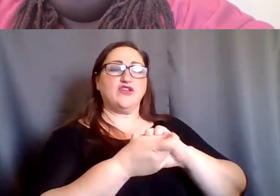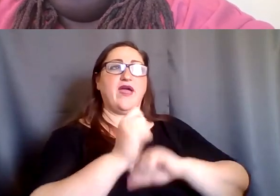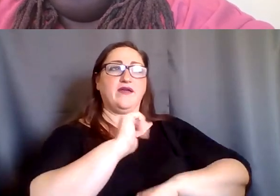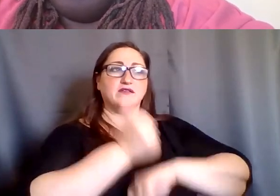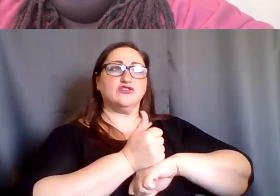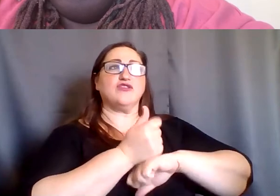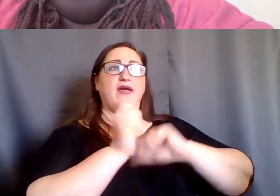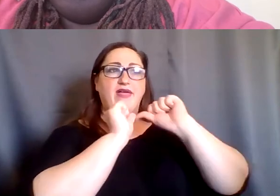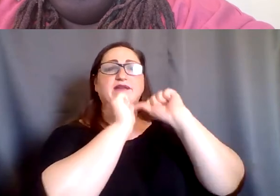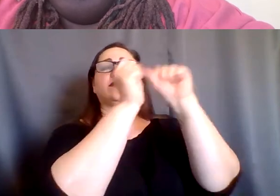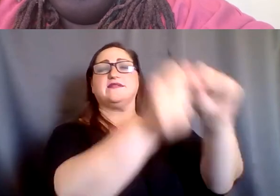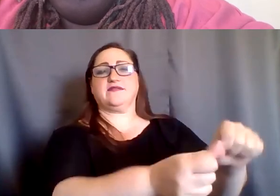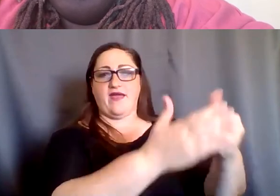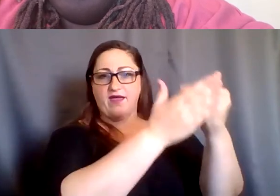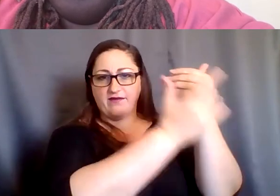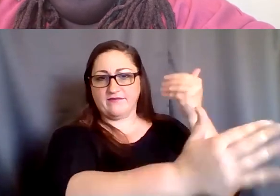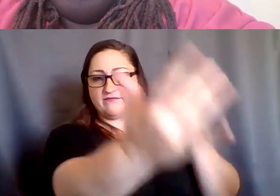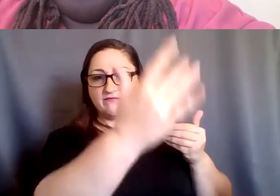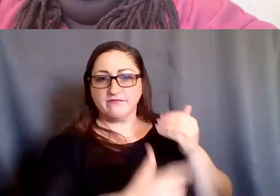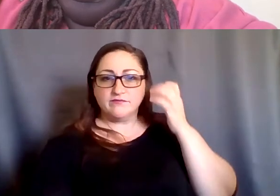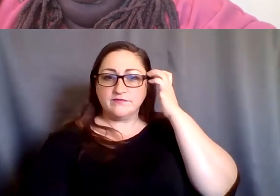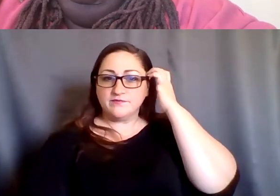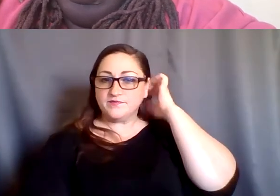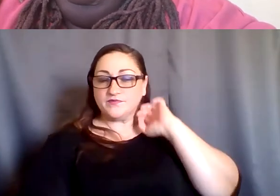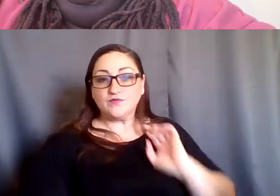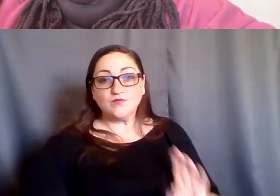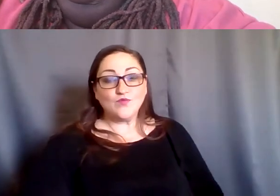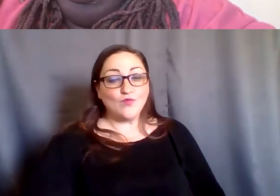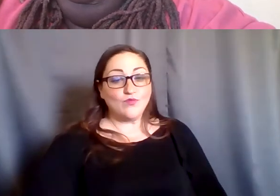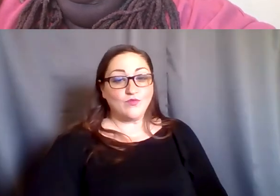But, right now, I’d love to take a few questions from our Q&A box.